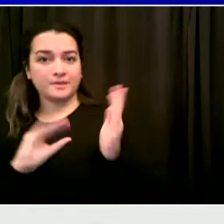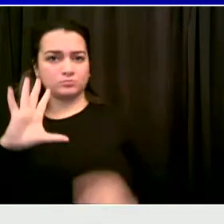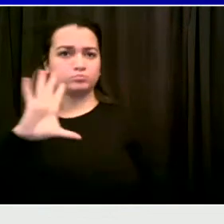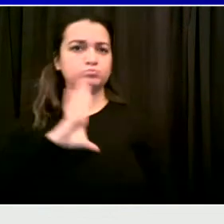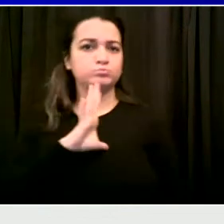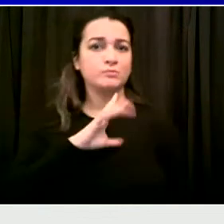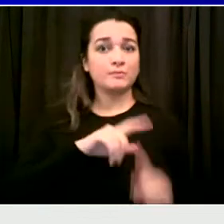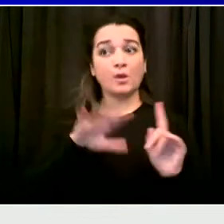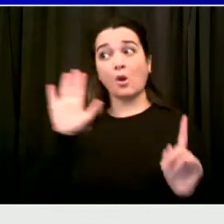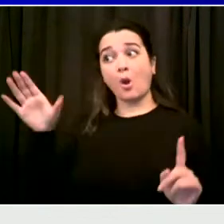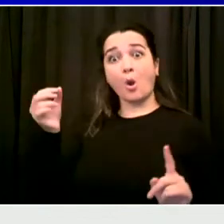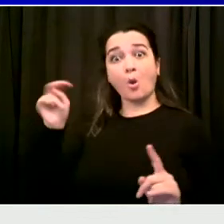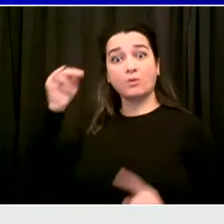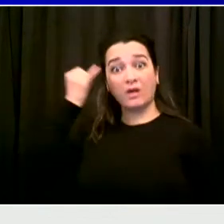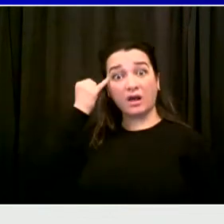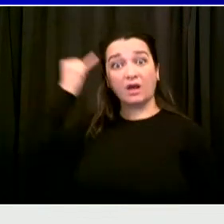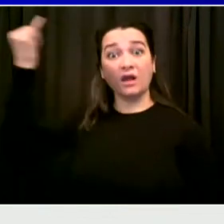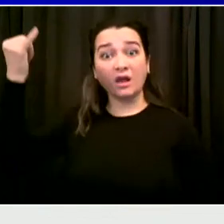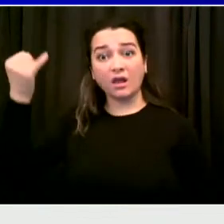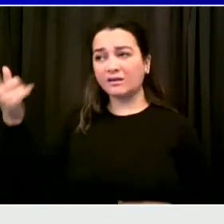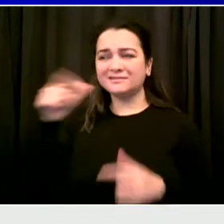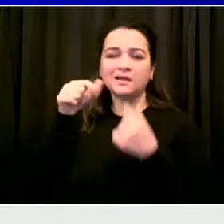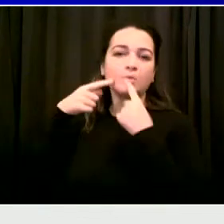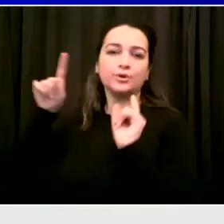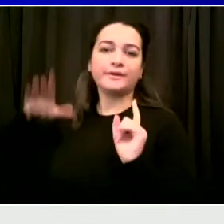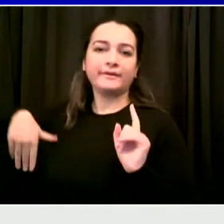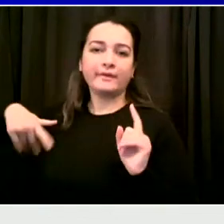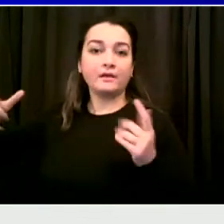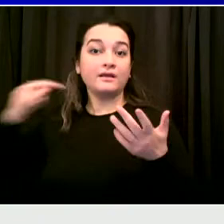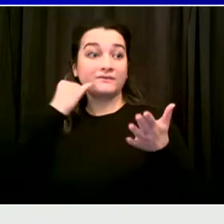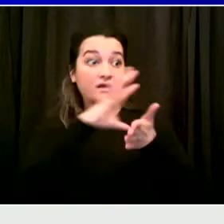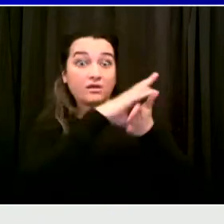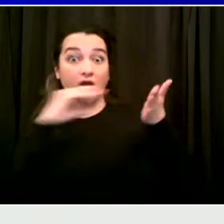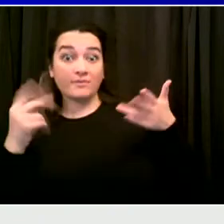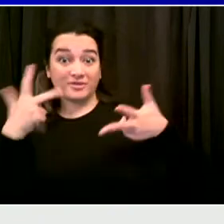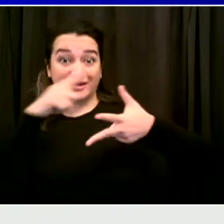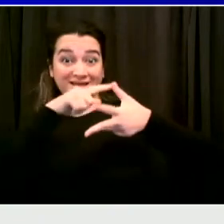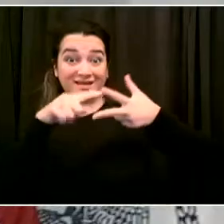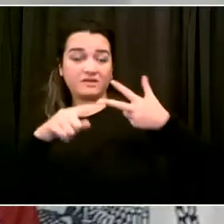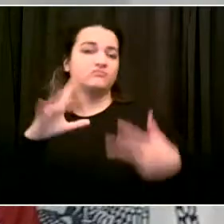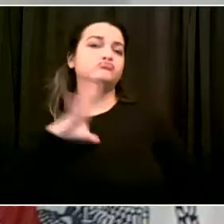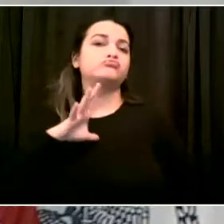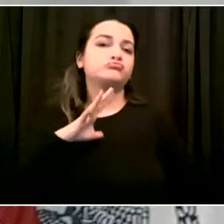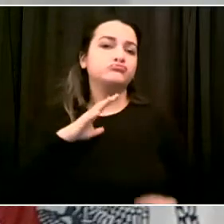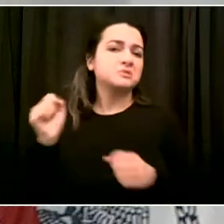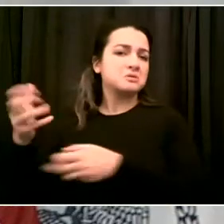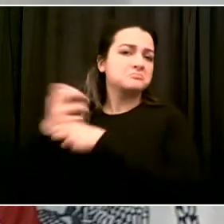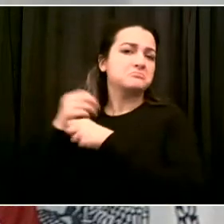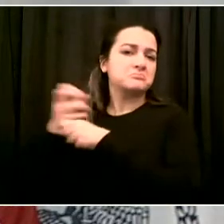VACCINATE 500,000, WE CAN GET